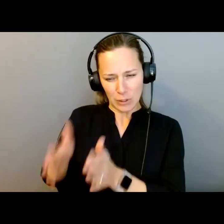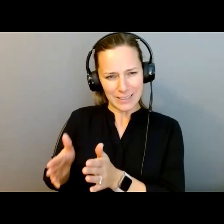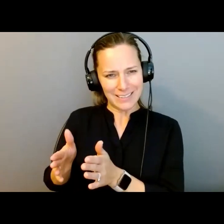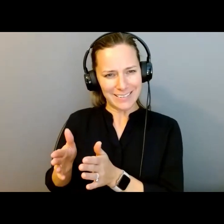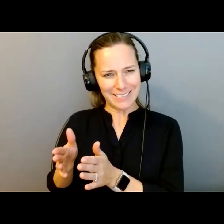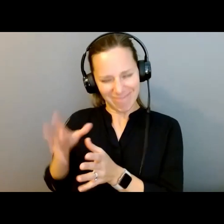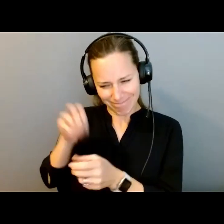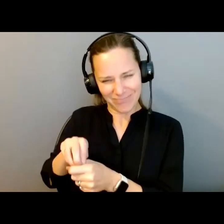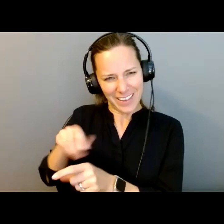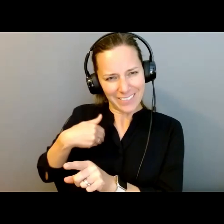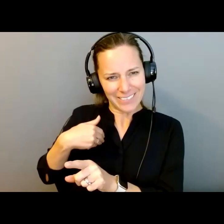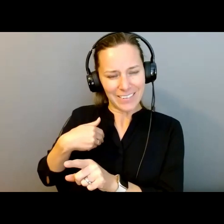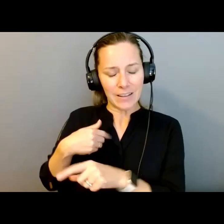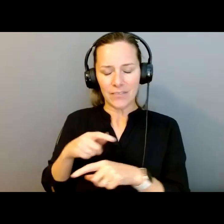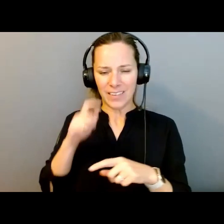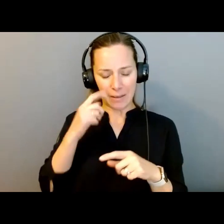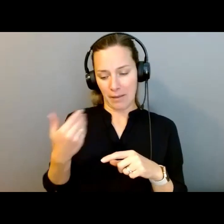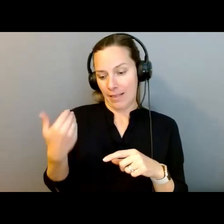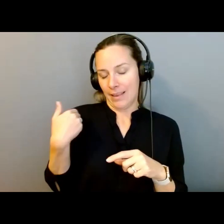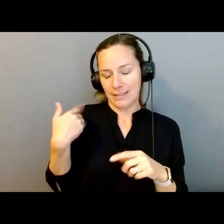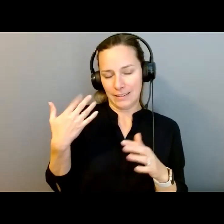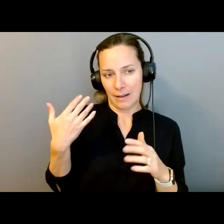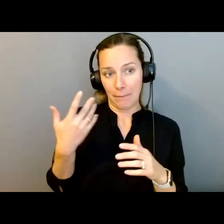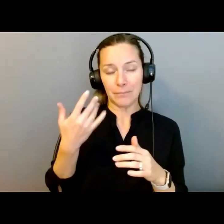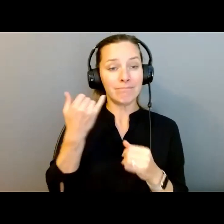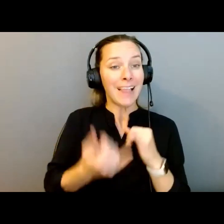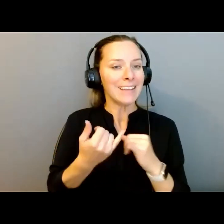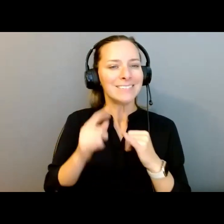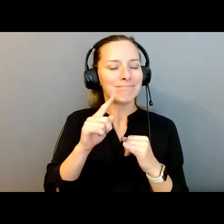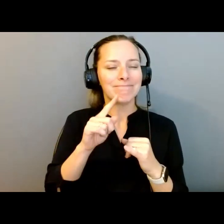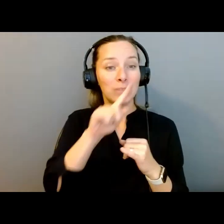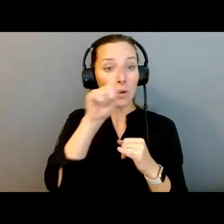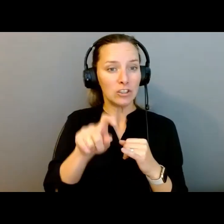And I think my last research -- my last big question about disability and rehabilitation